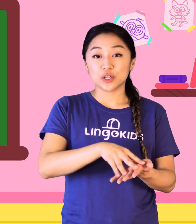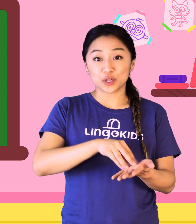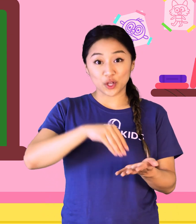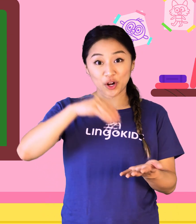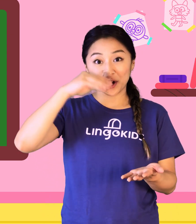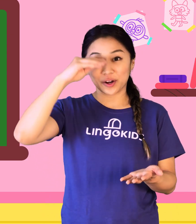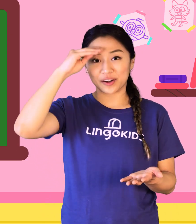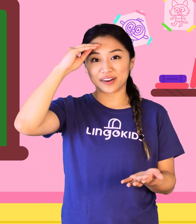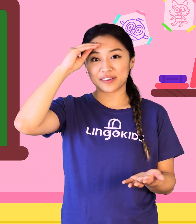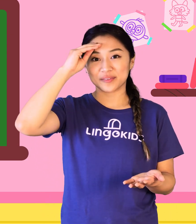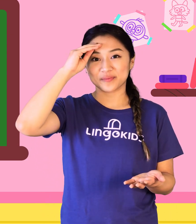Learn.